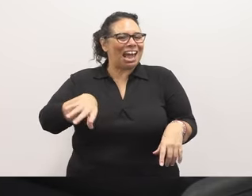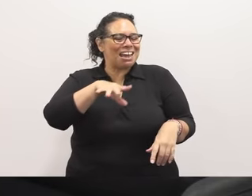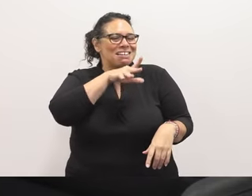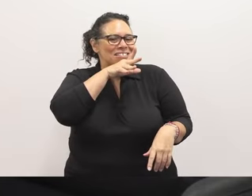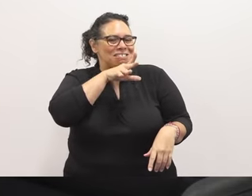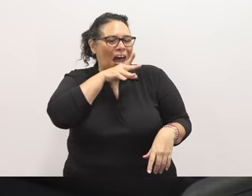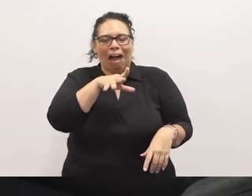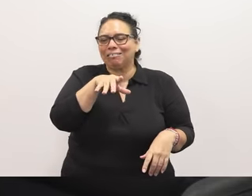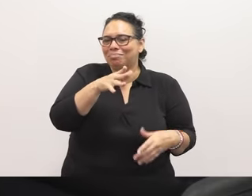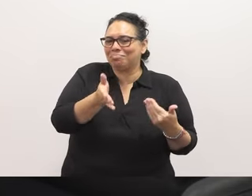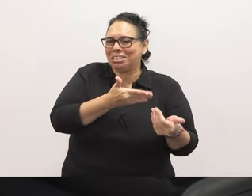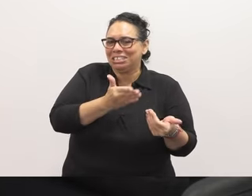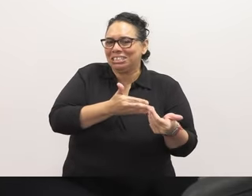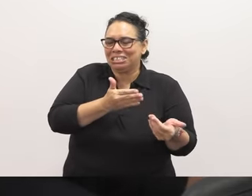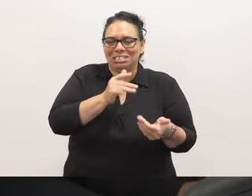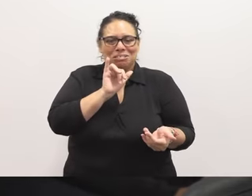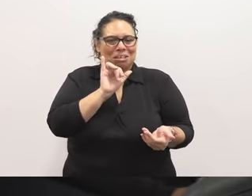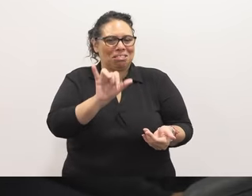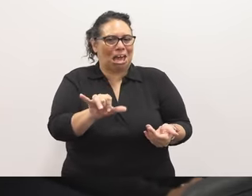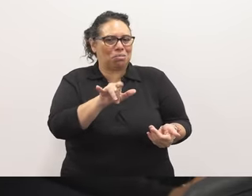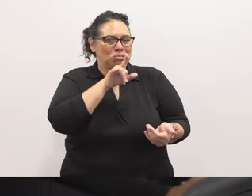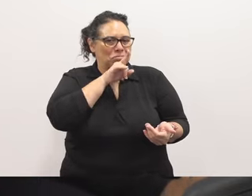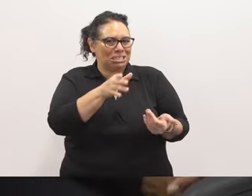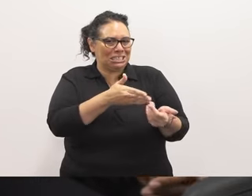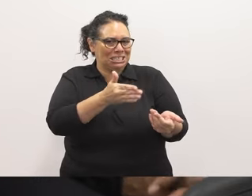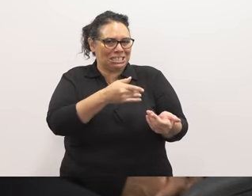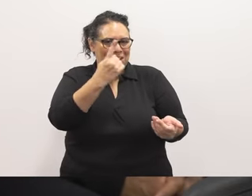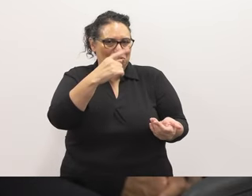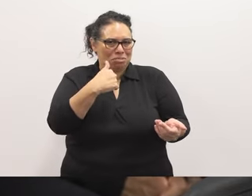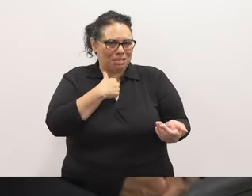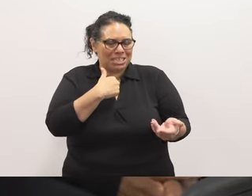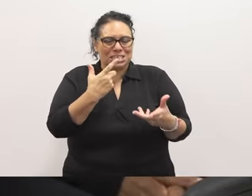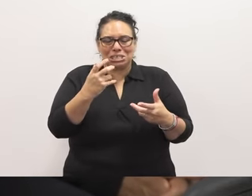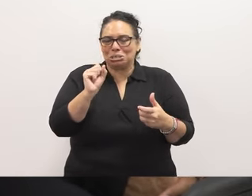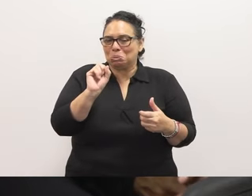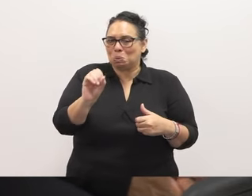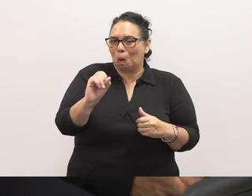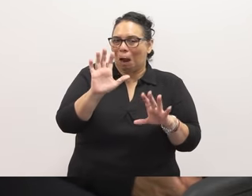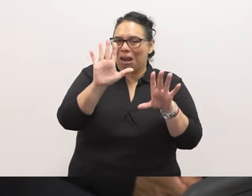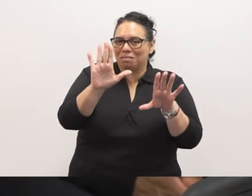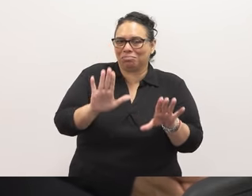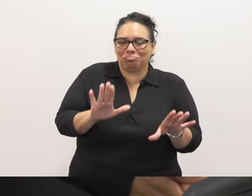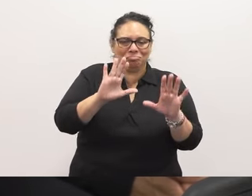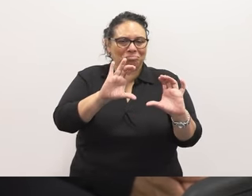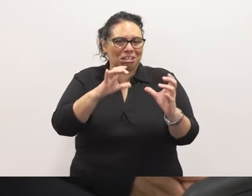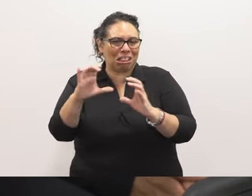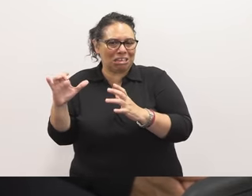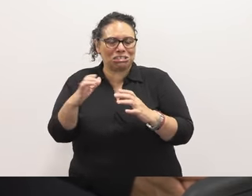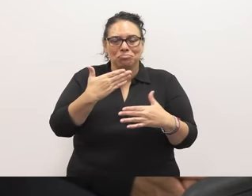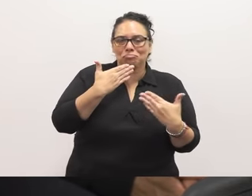So that was really easy for me, so I had a lot of good classes, had a lot of good friends